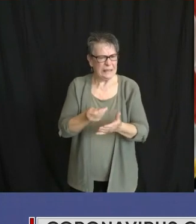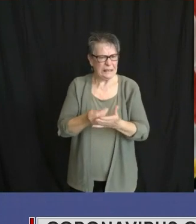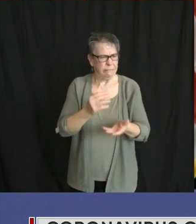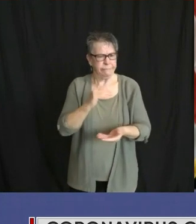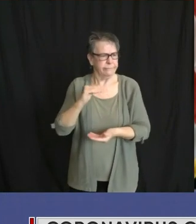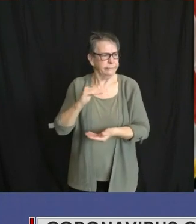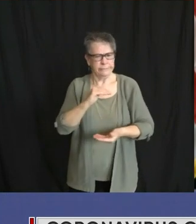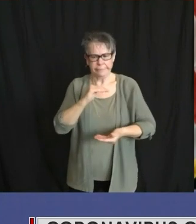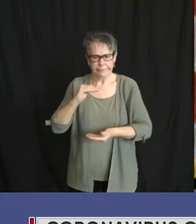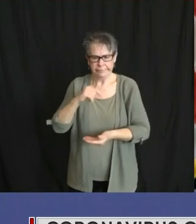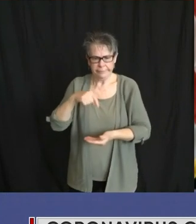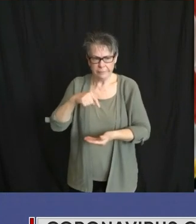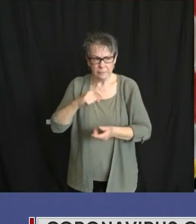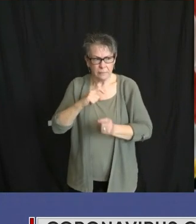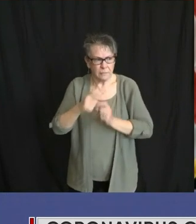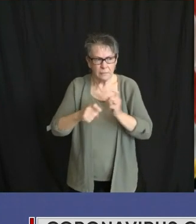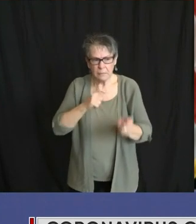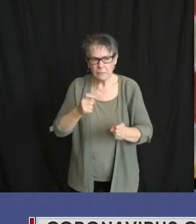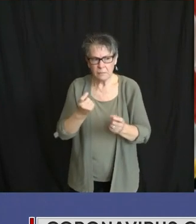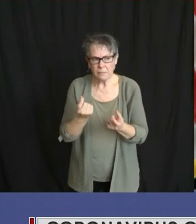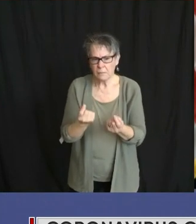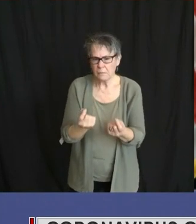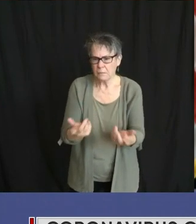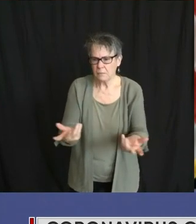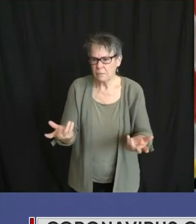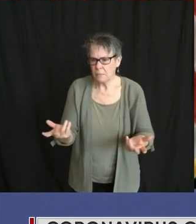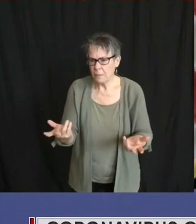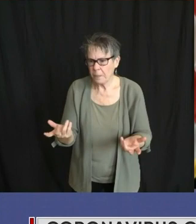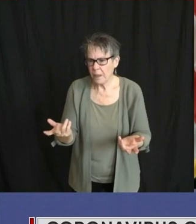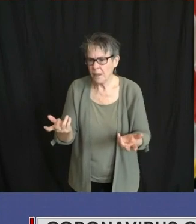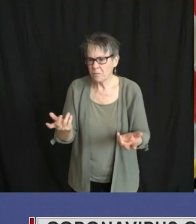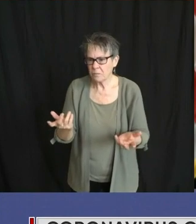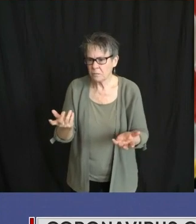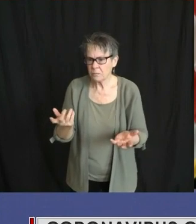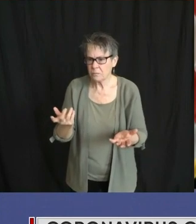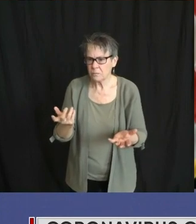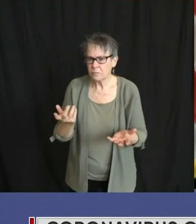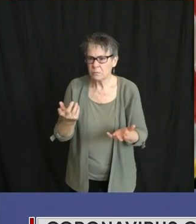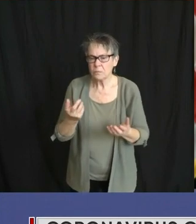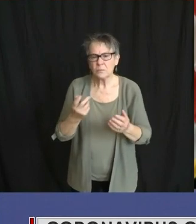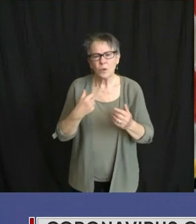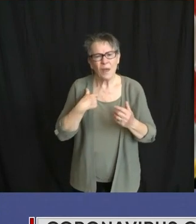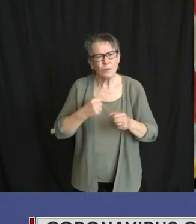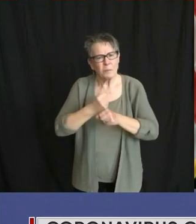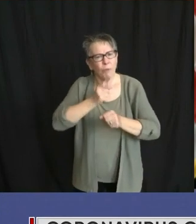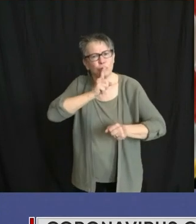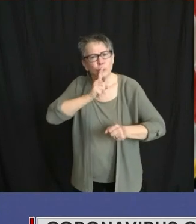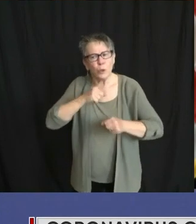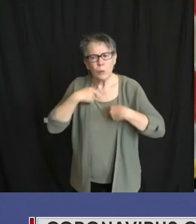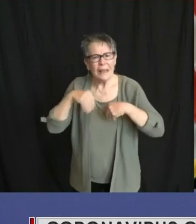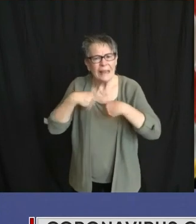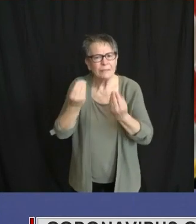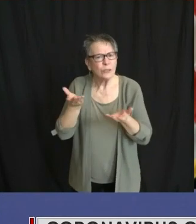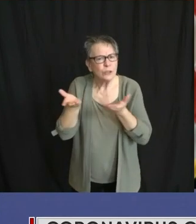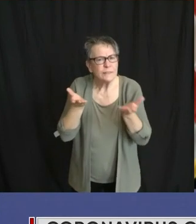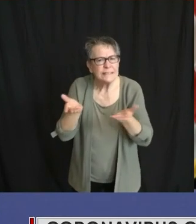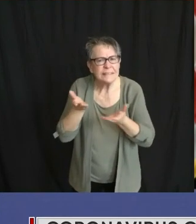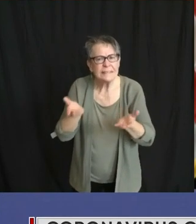THE ALTERNATIVE HERE IS AN UGLY ONE FOR EVERYONE. THE INDIVIDUALS WHO WOULD GET